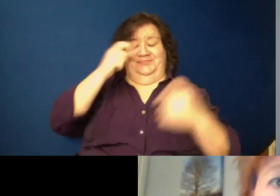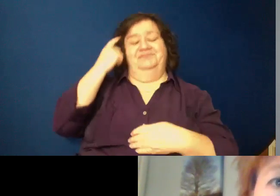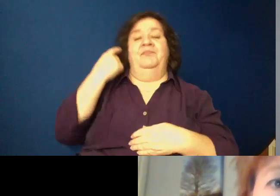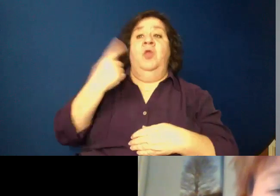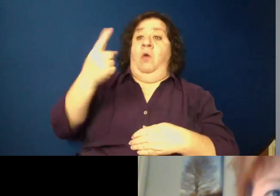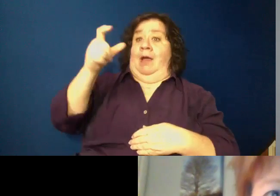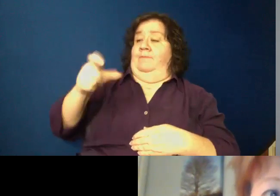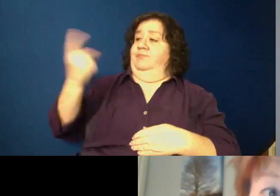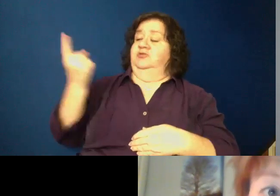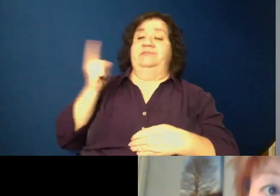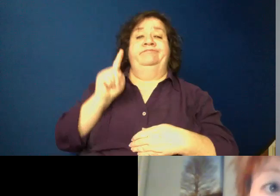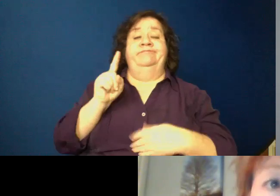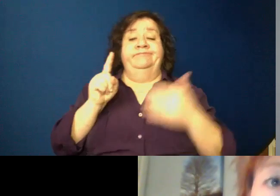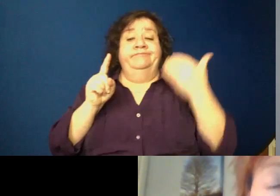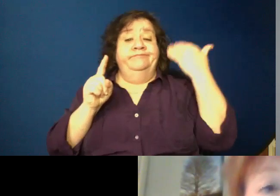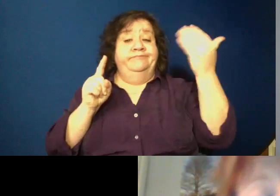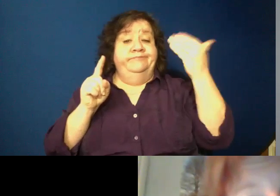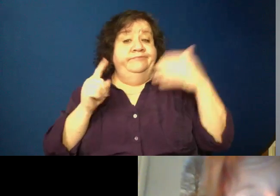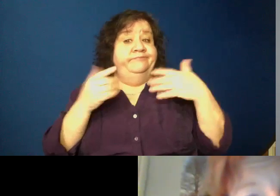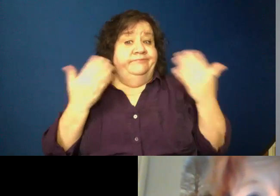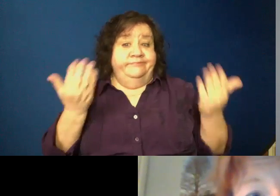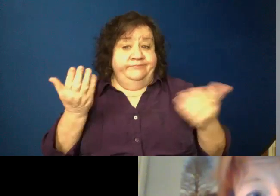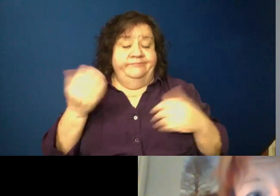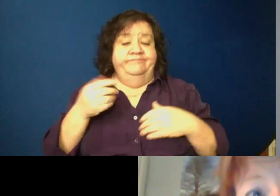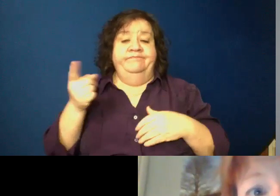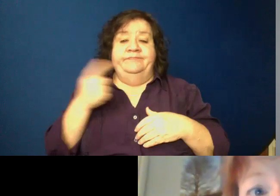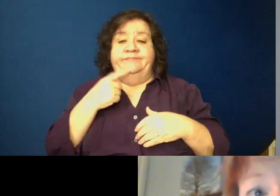to have good practice sharing on how to ensure that people with disabilities are reached by